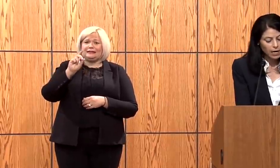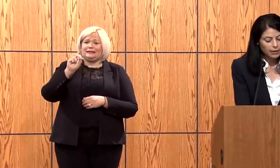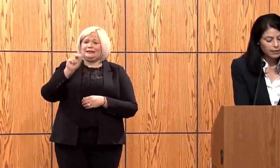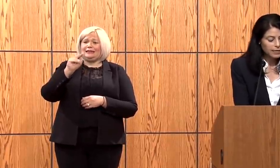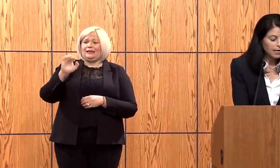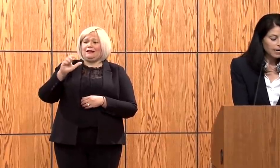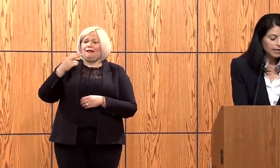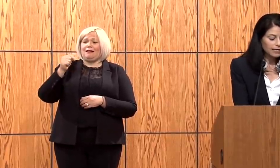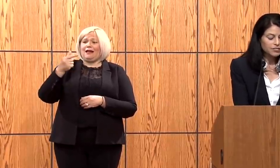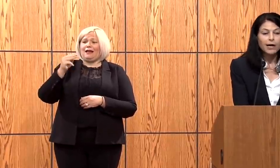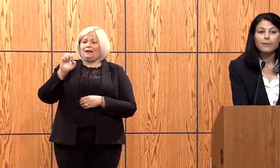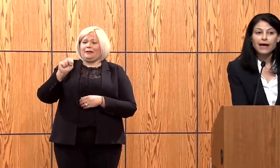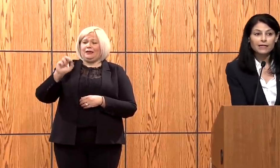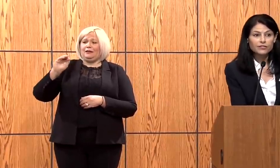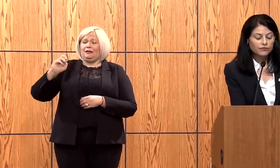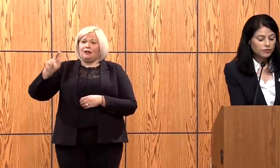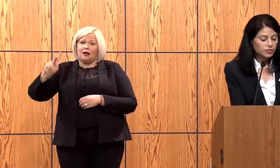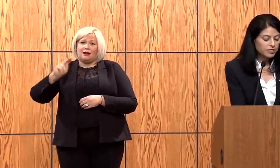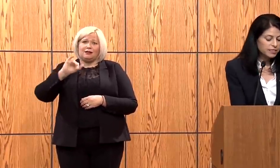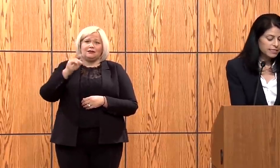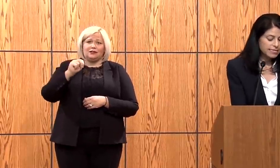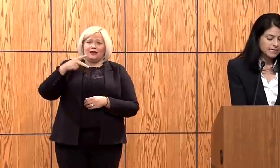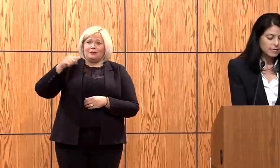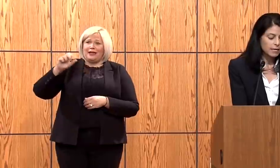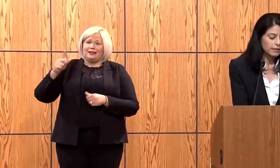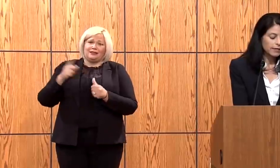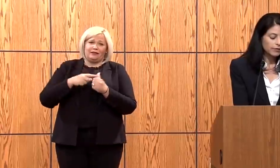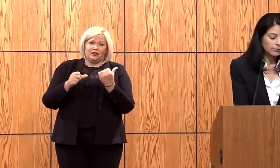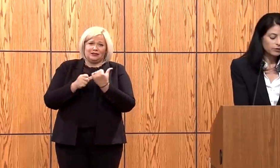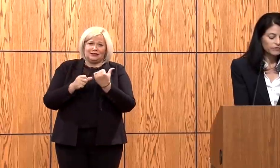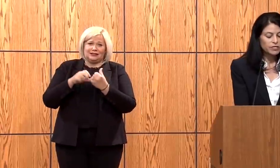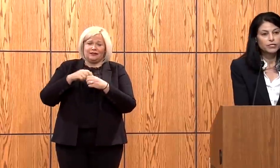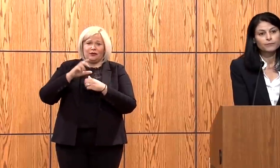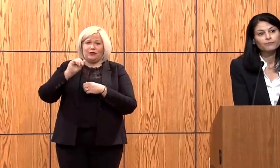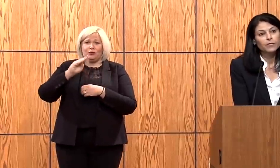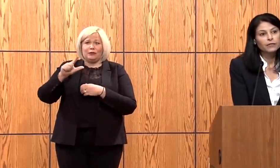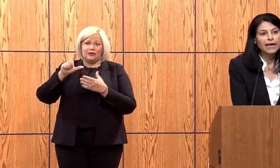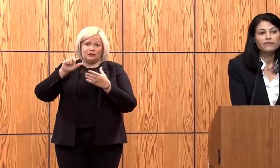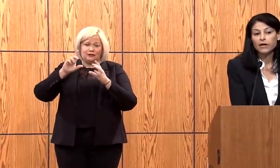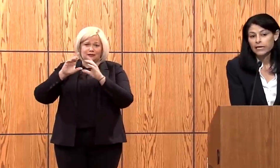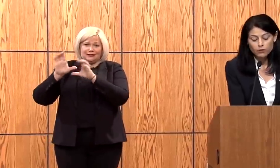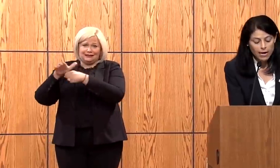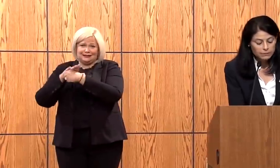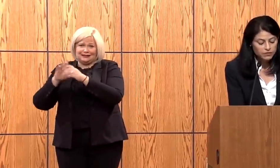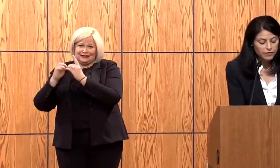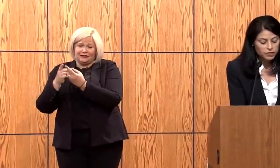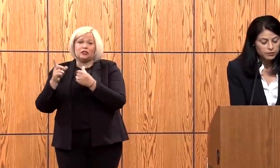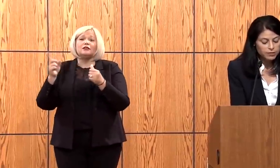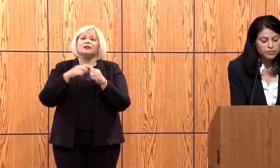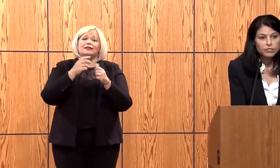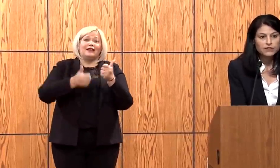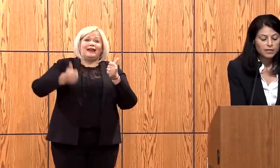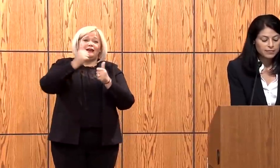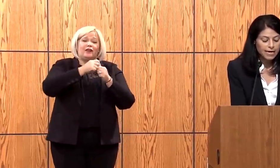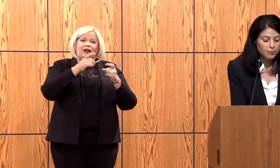GRATITUDE, THANK SOLICITOR GENERAL HAIMOUD, CHIEF DEPUTY GENERAL HAIMOUD, CHIEF DEPUTY CREST TINA GRASSY. CREST TINA GRASSY. DANIELLE HAGMAN-CLARK.